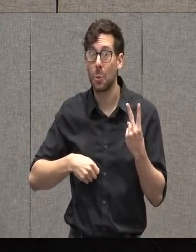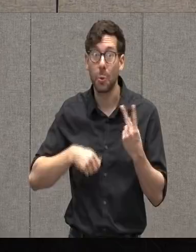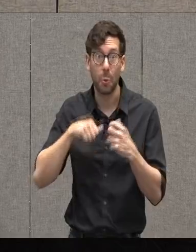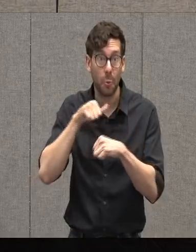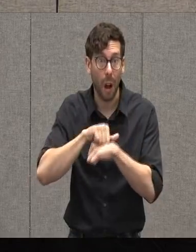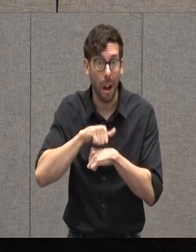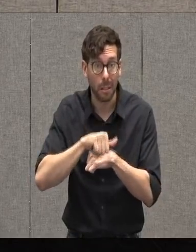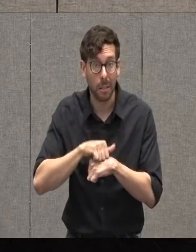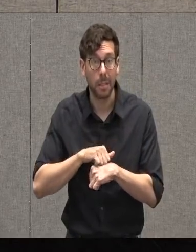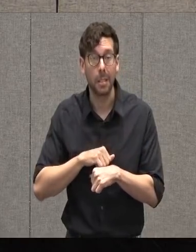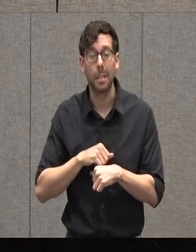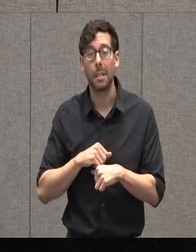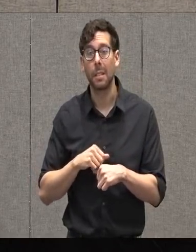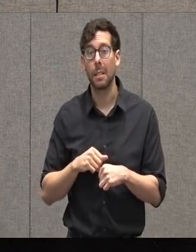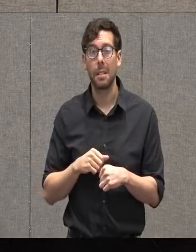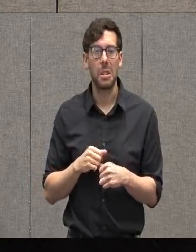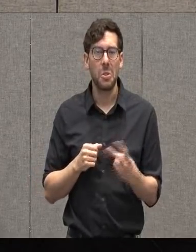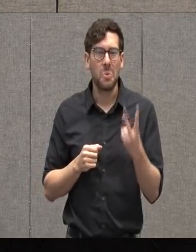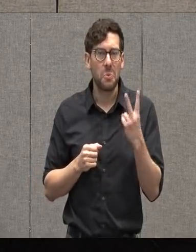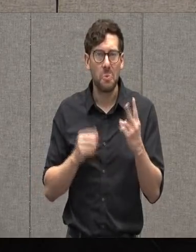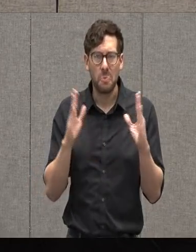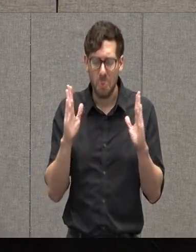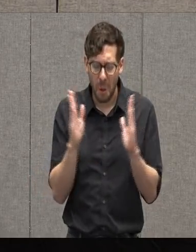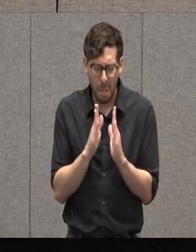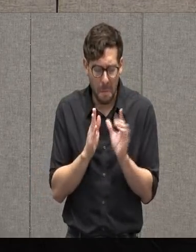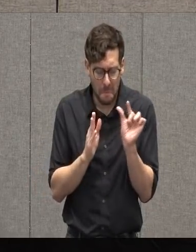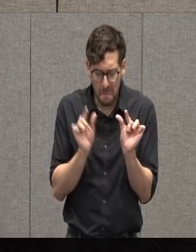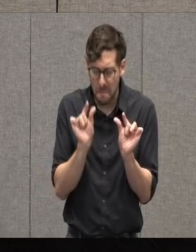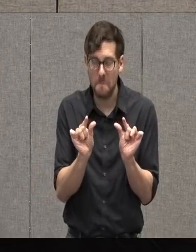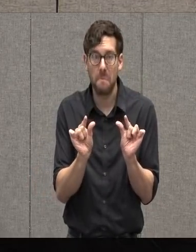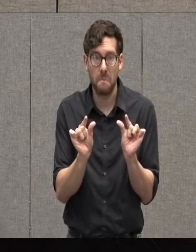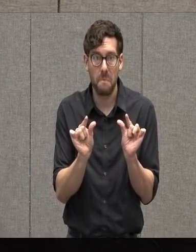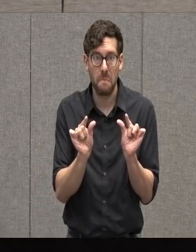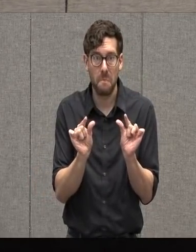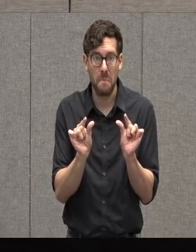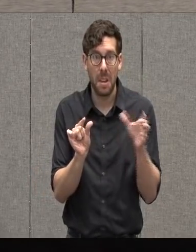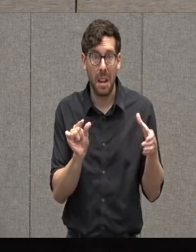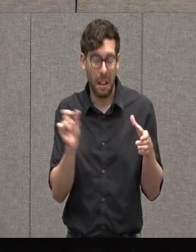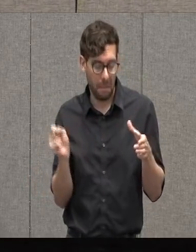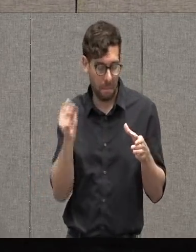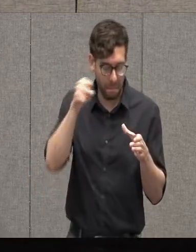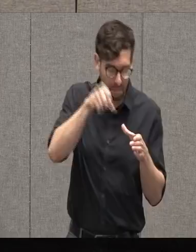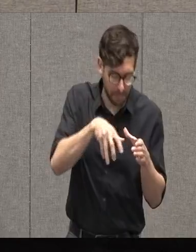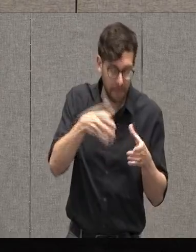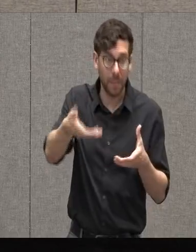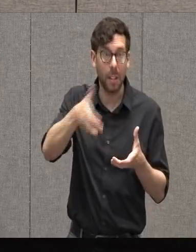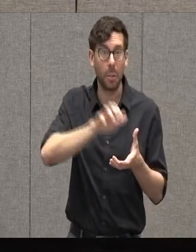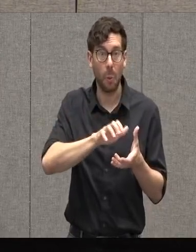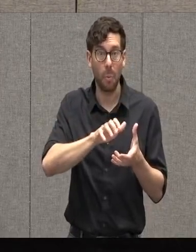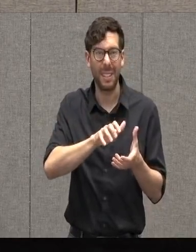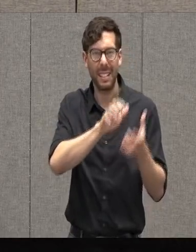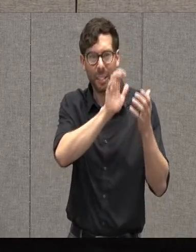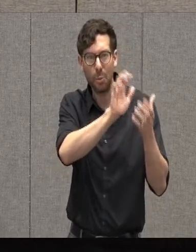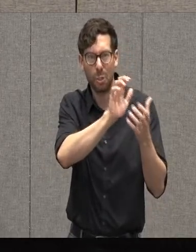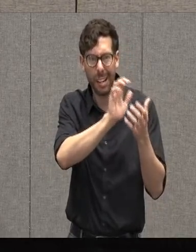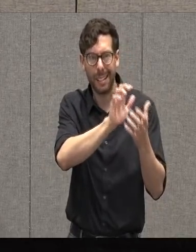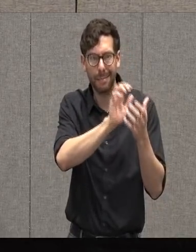Two small items that if I close them into my egg carton, I can shake it and they'll move around inside.